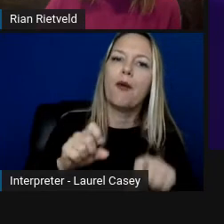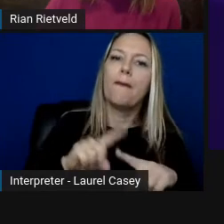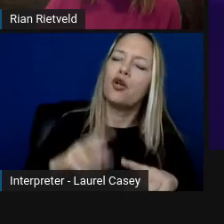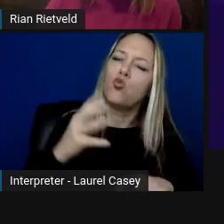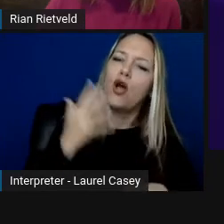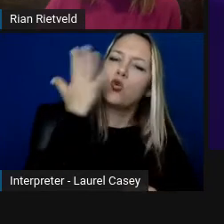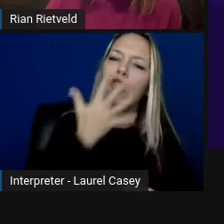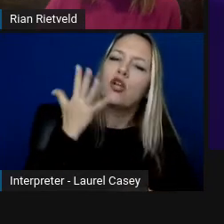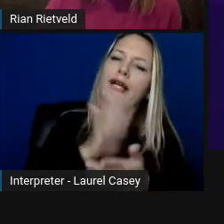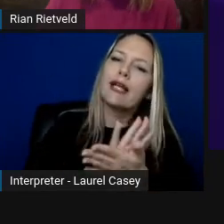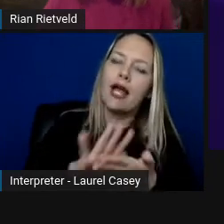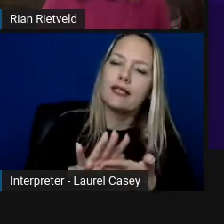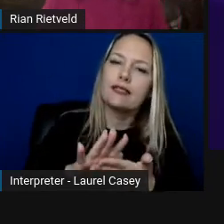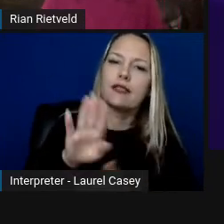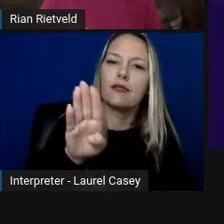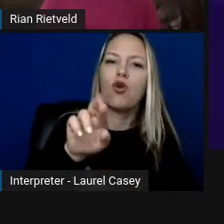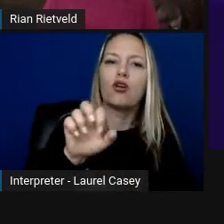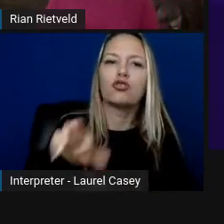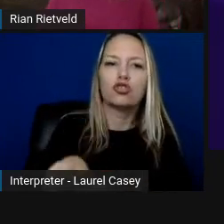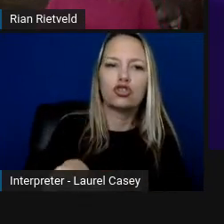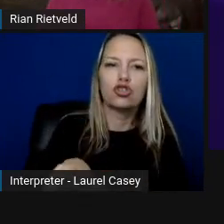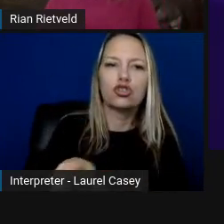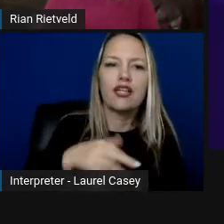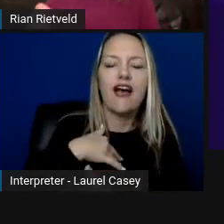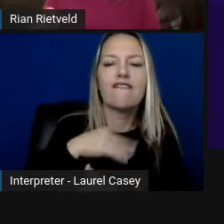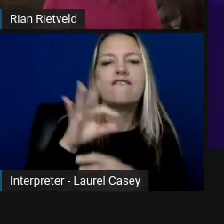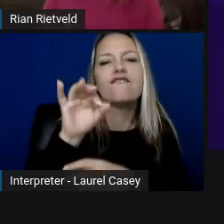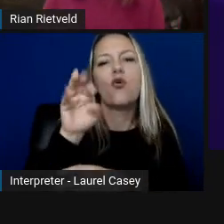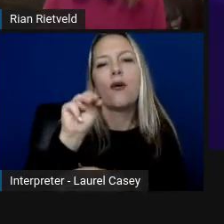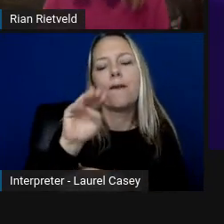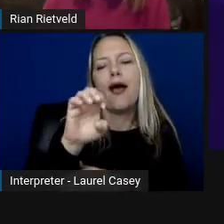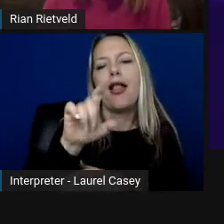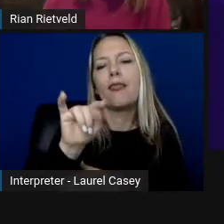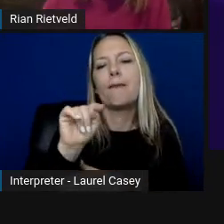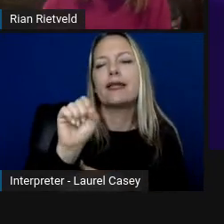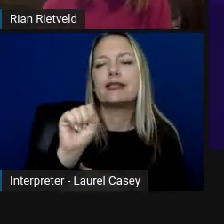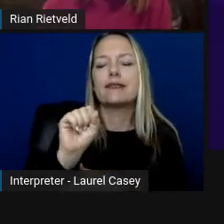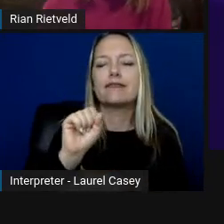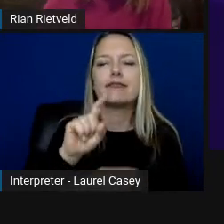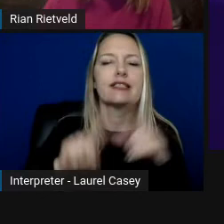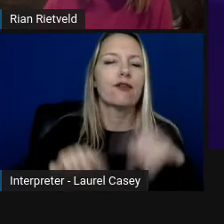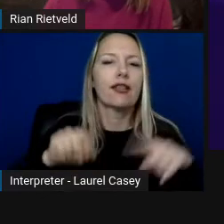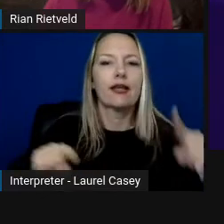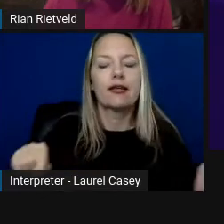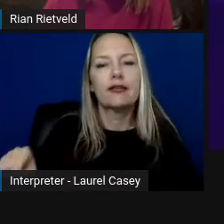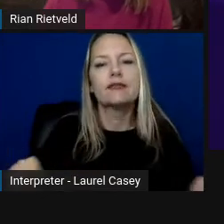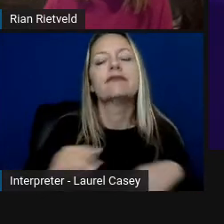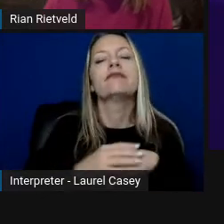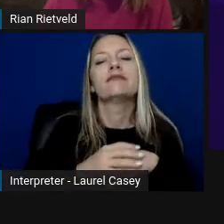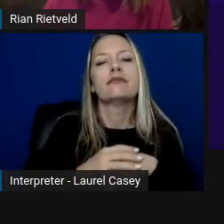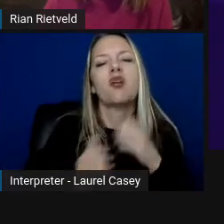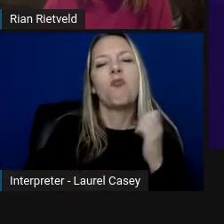Browsers or window form elements are a little bit differently and honestly, out of the box, a lot of them are ugly.